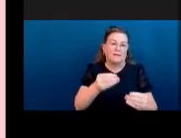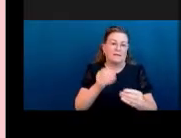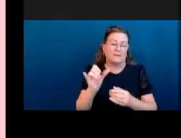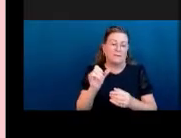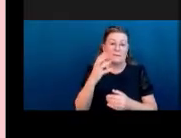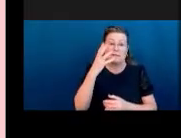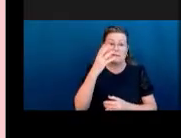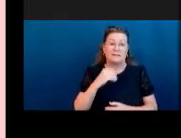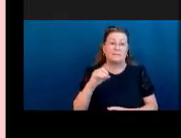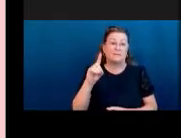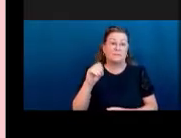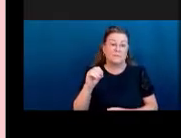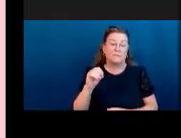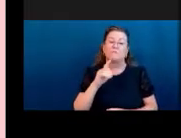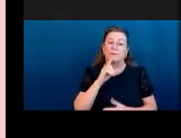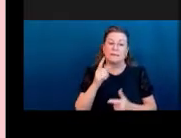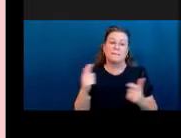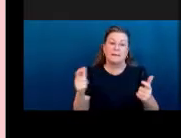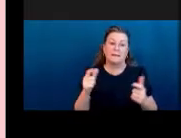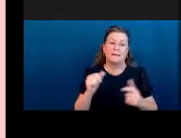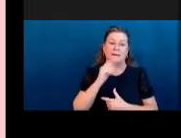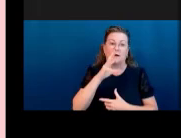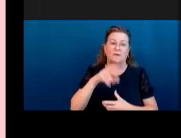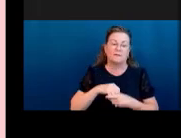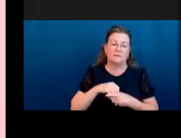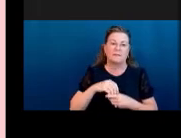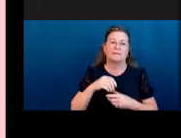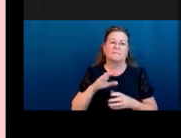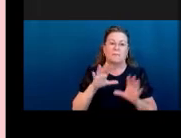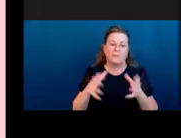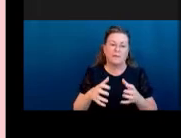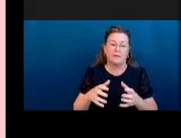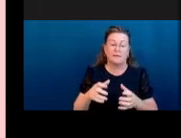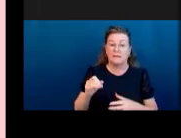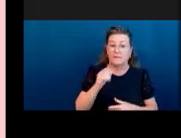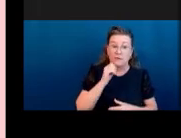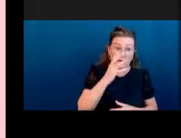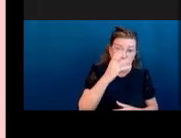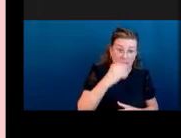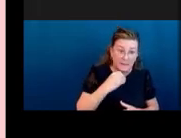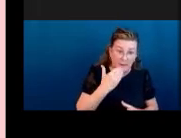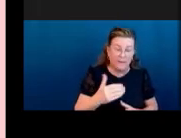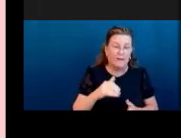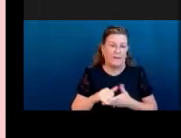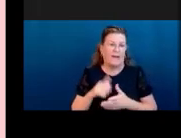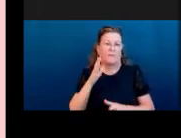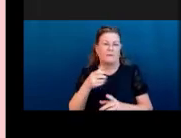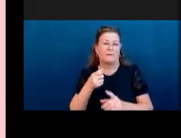Disorders are really big in the autistic population, if you're not sleeping well, that's going to affect you wanting to eat,